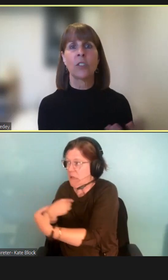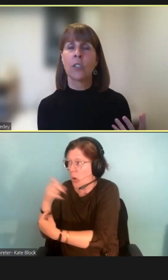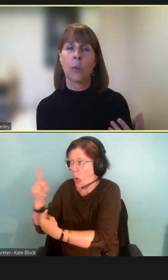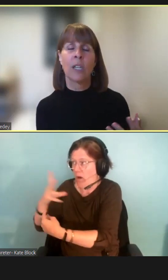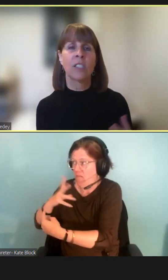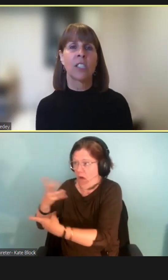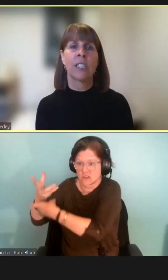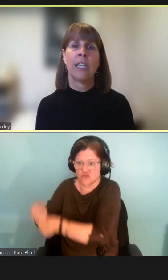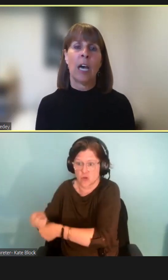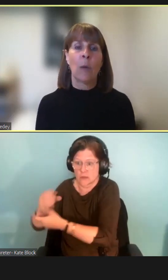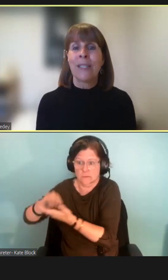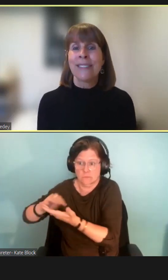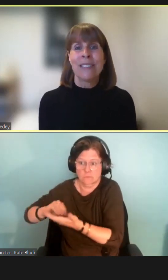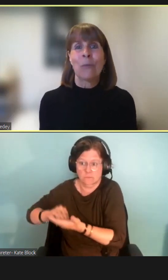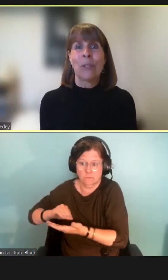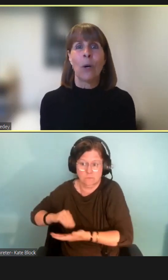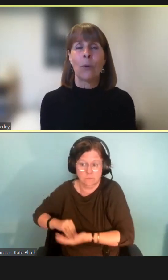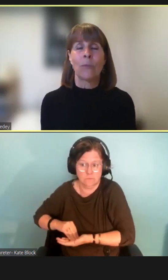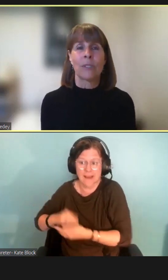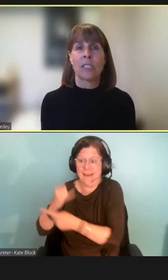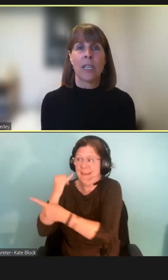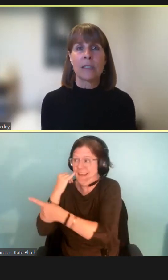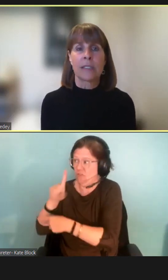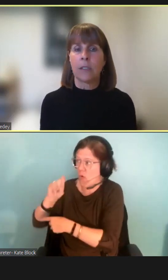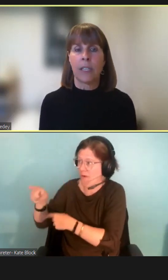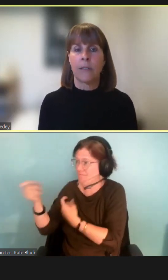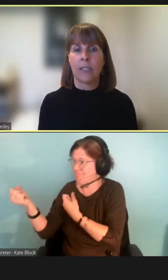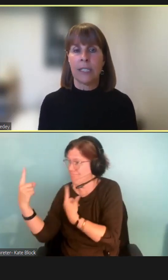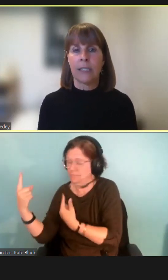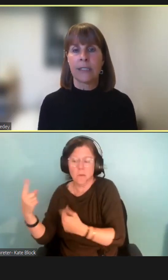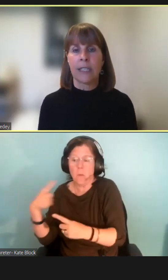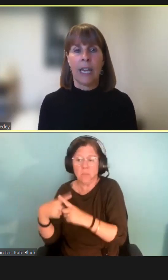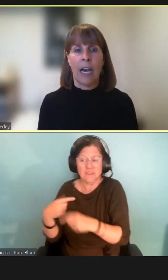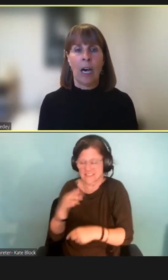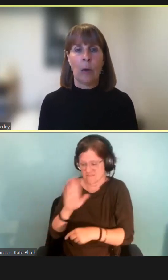the question um because they don't know what the child's skill level is um so